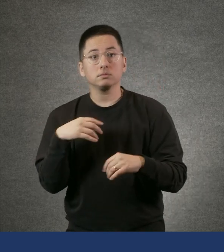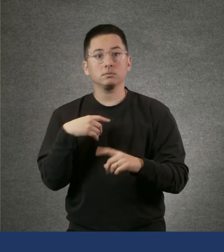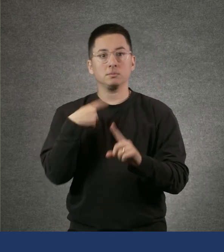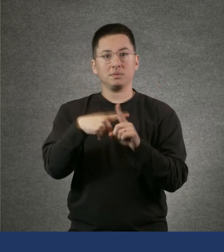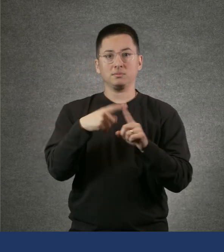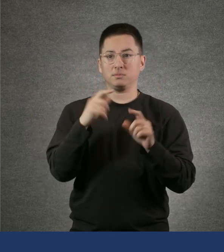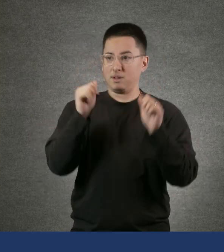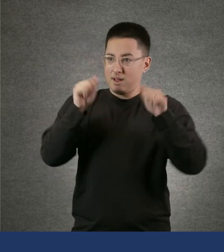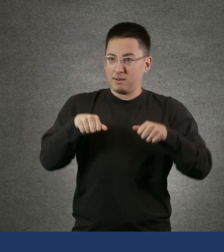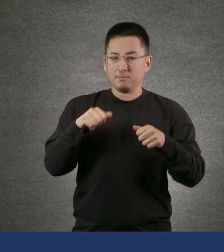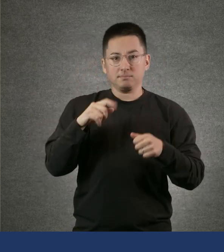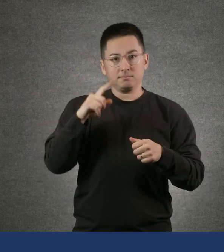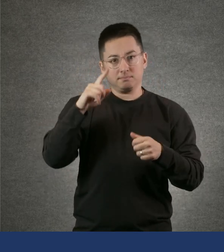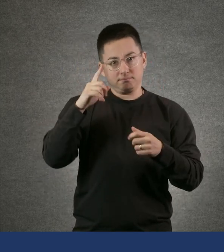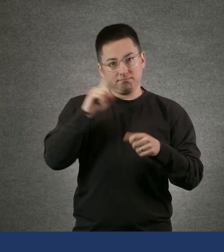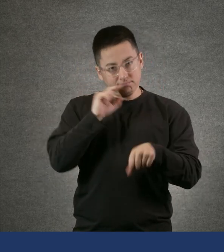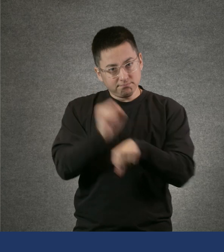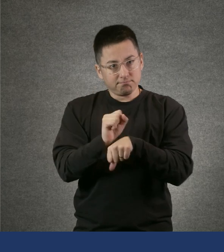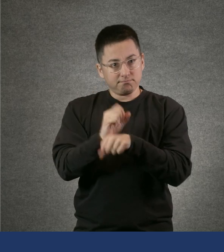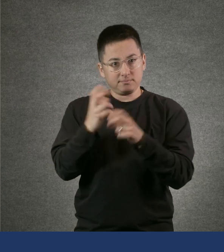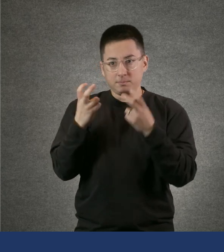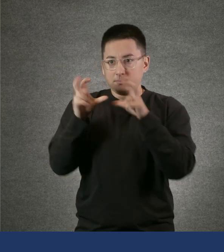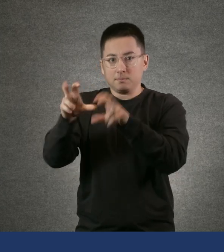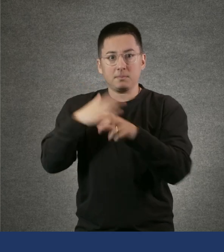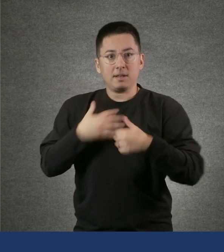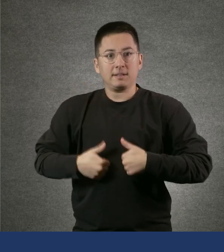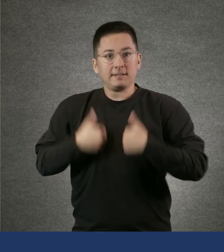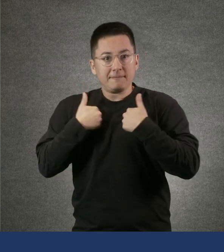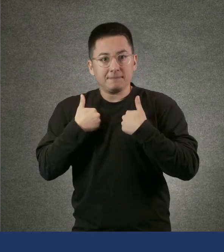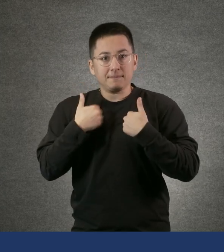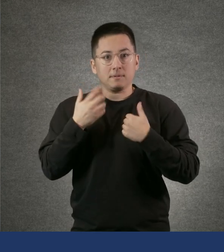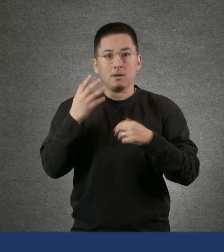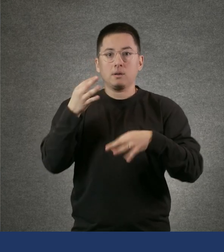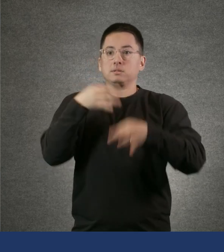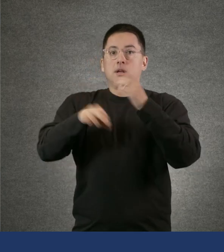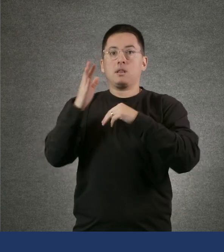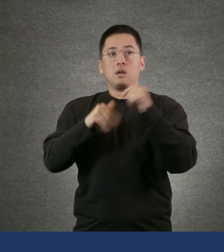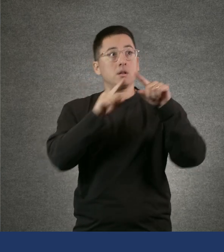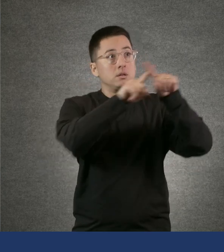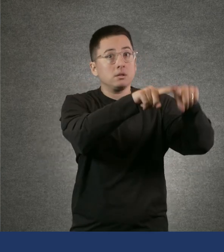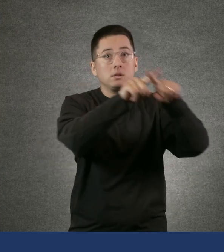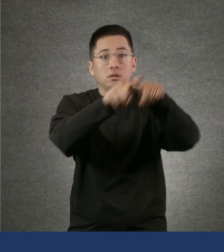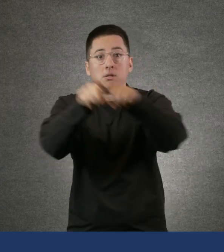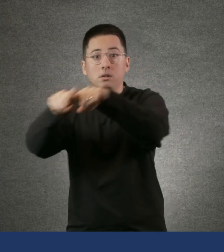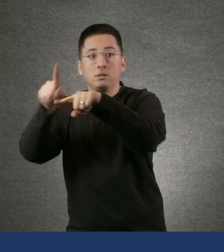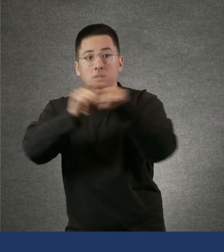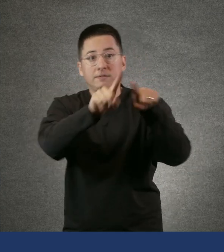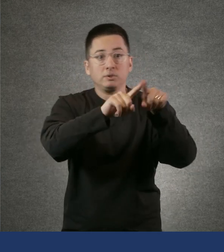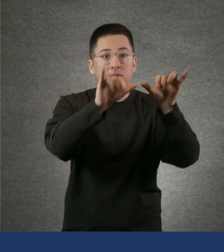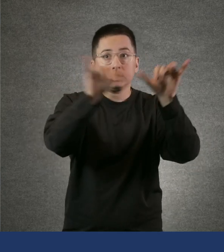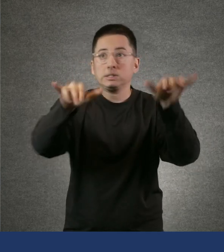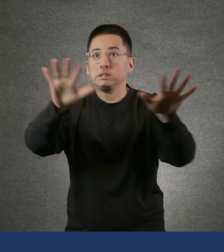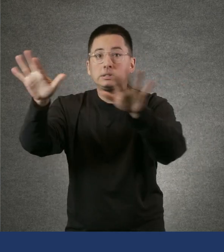My health, independence, and to be able to meaningfully contribute to my life, instead